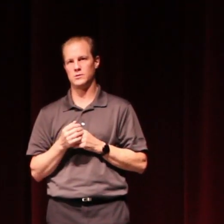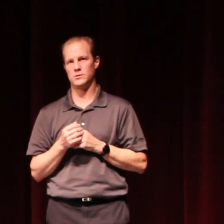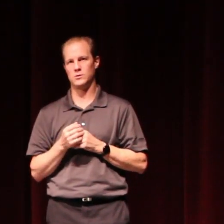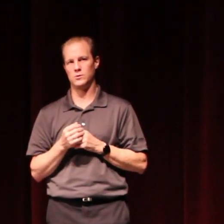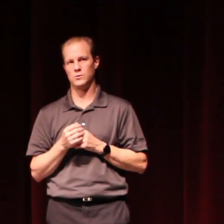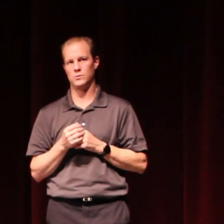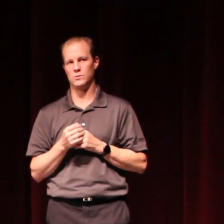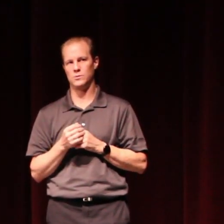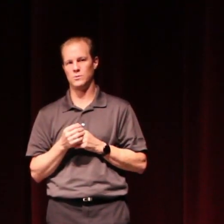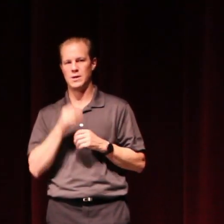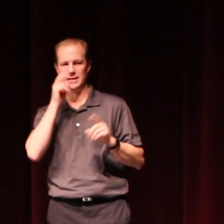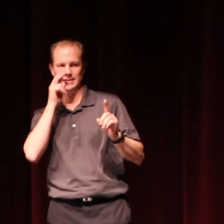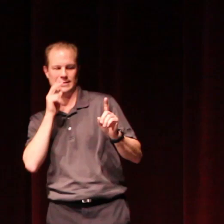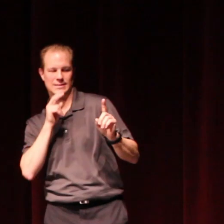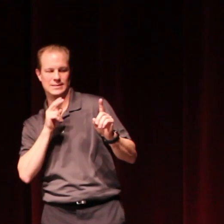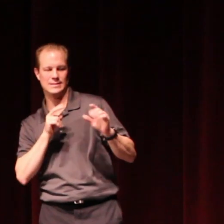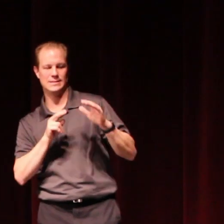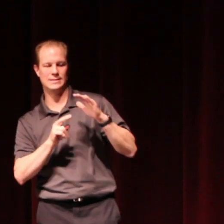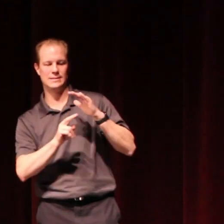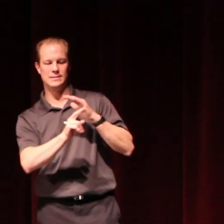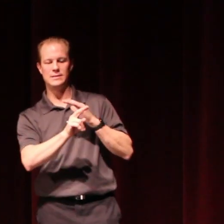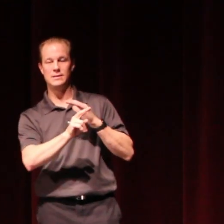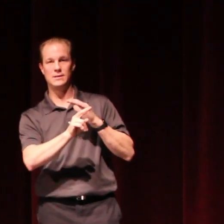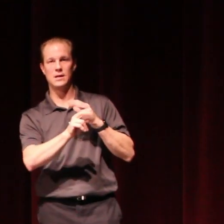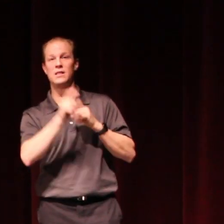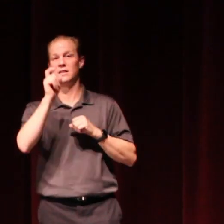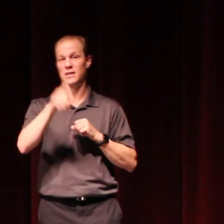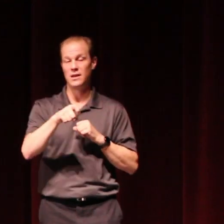policy. It needs to formulate a policy. It needs